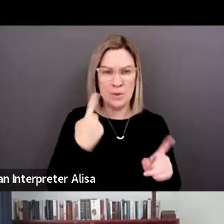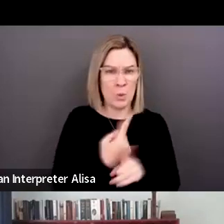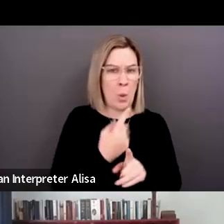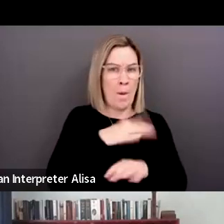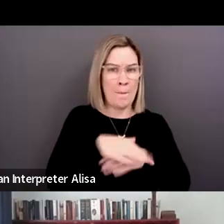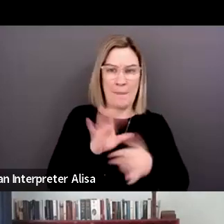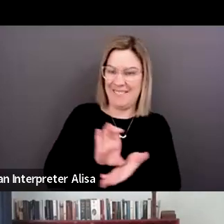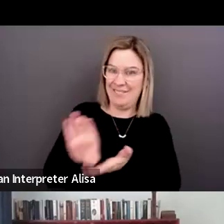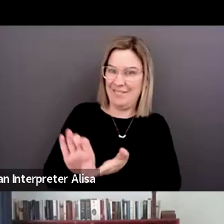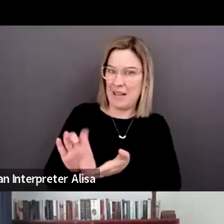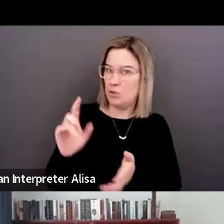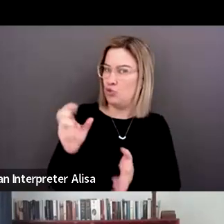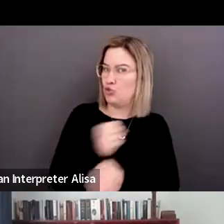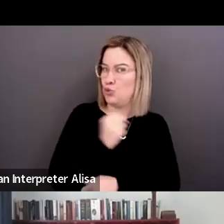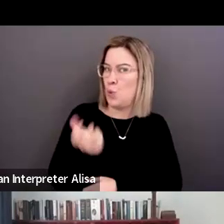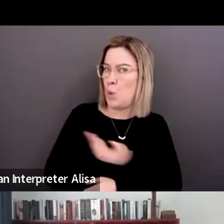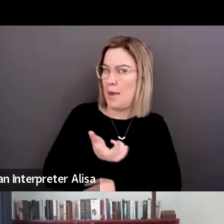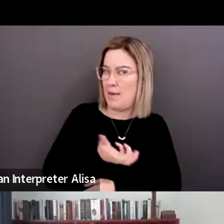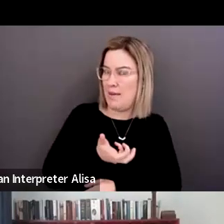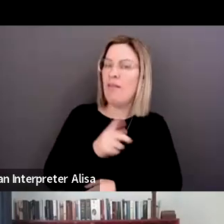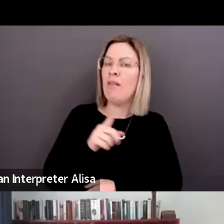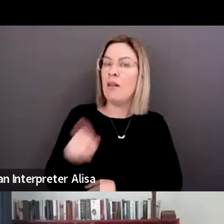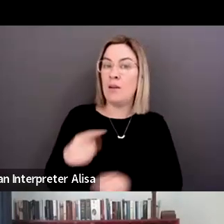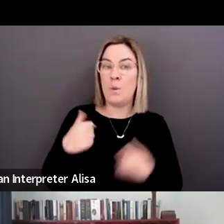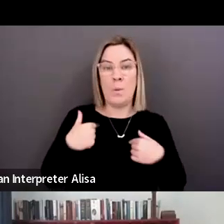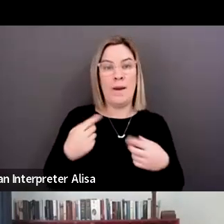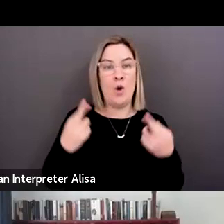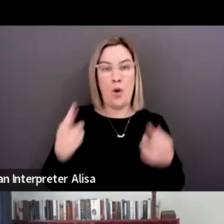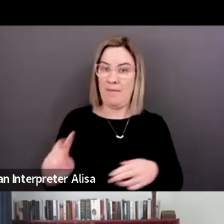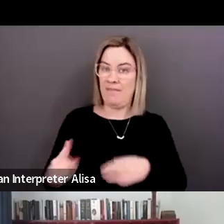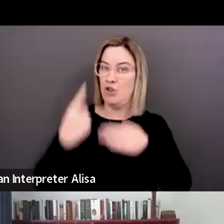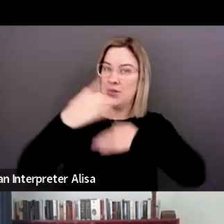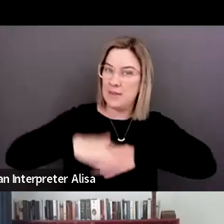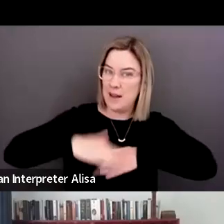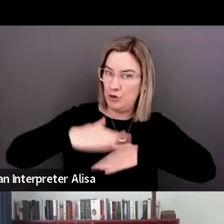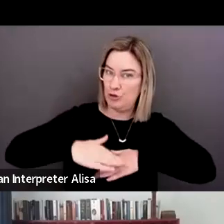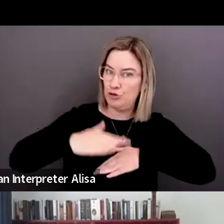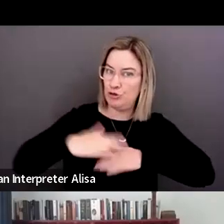When we look at divesting, we also have a conversation